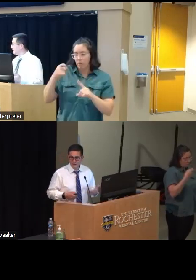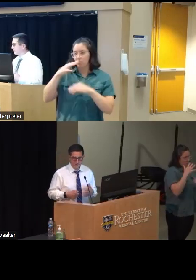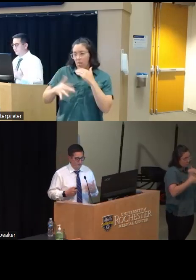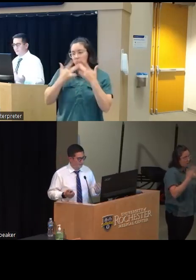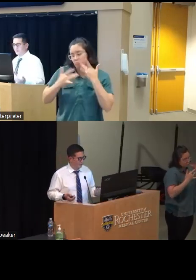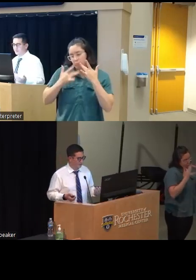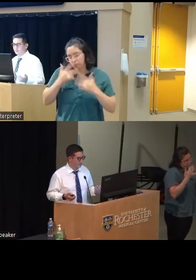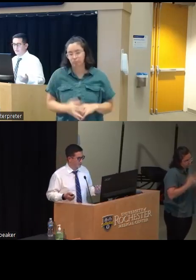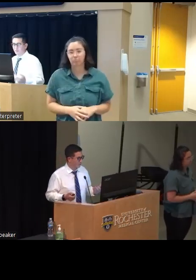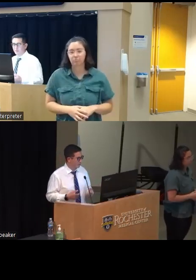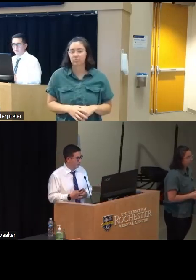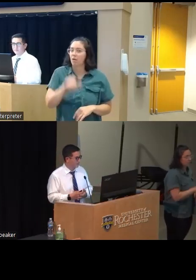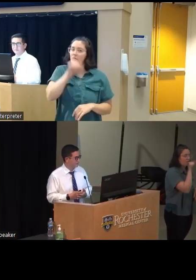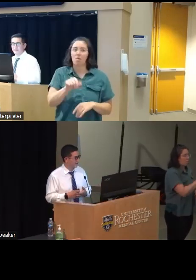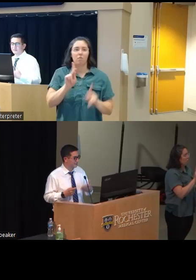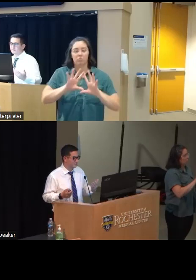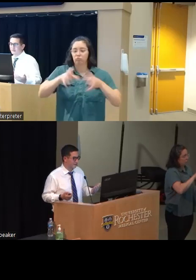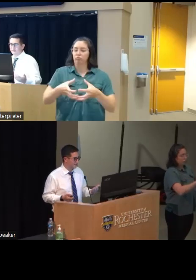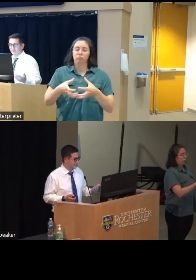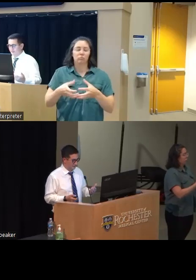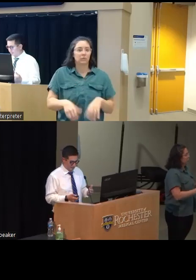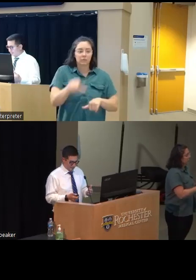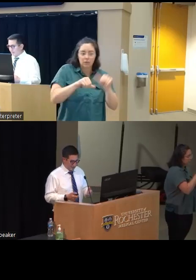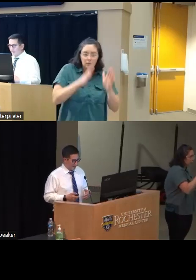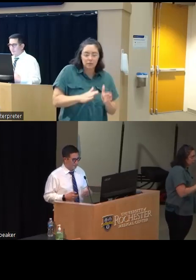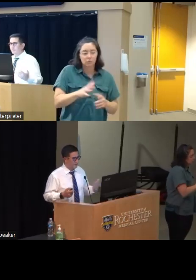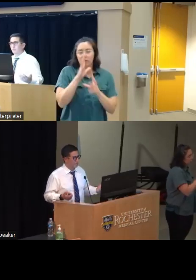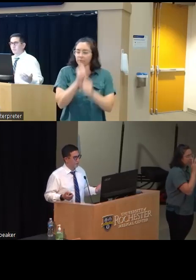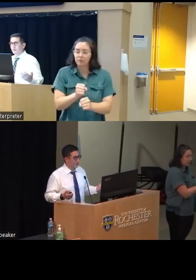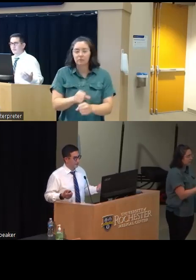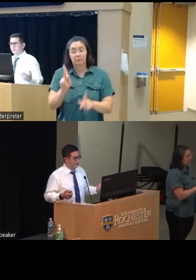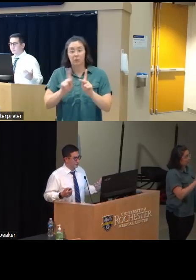I made I love the population that I work with the science is fascinating and the people that